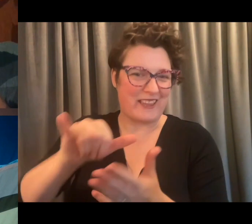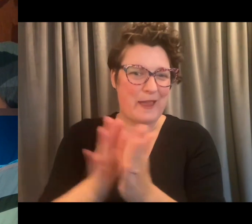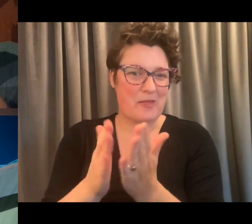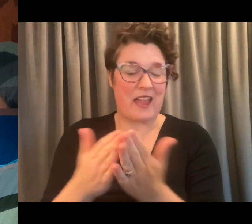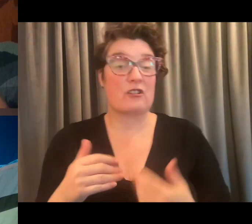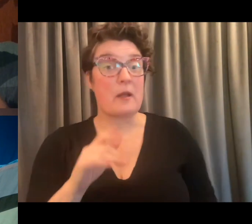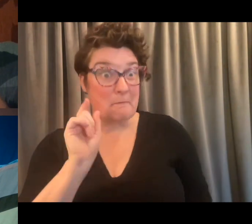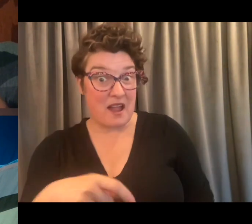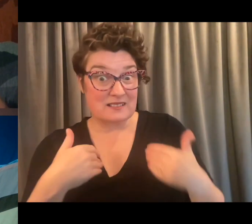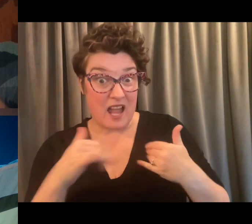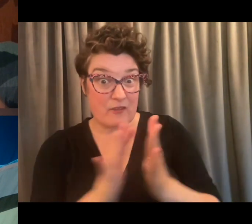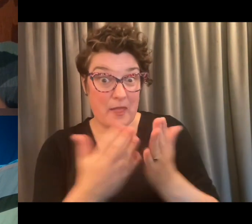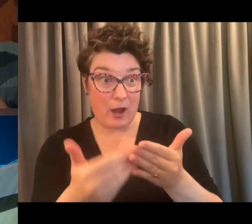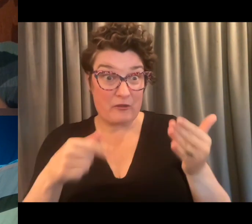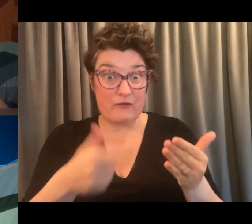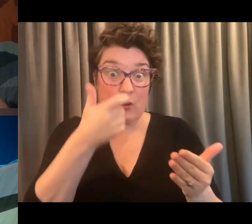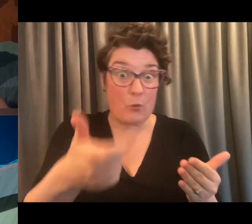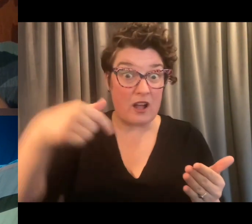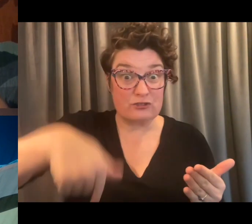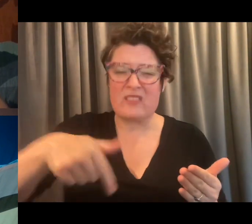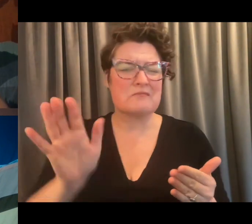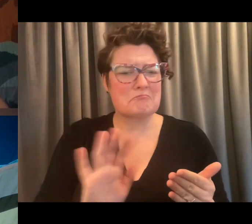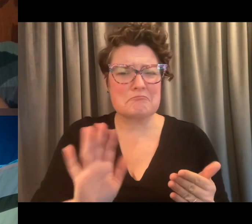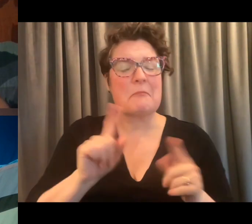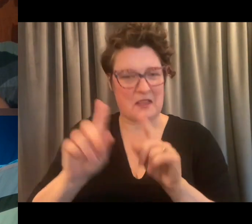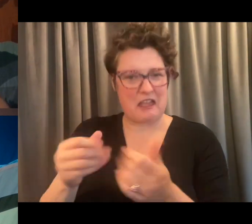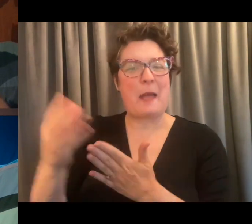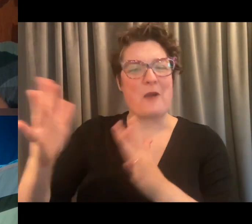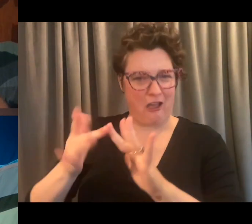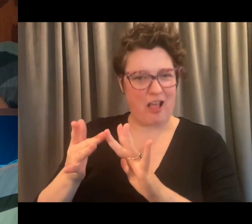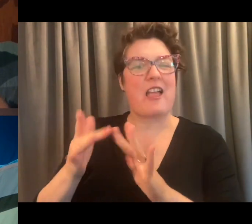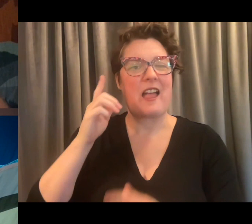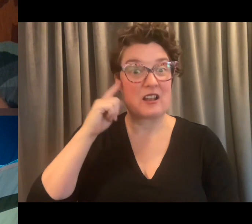it at dreamingtheworldtocome.com on sale for $18 while supplies last.